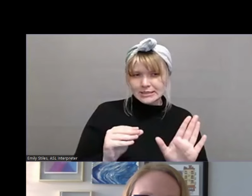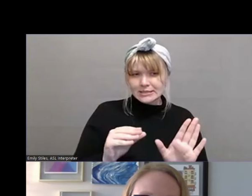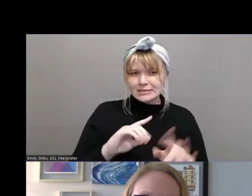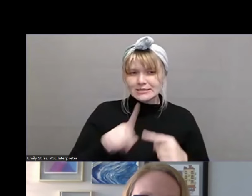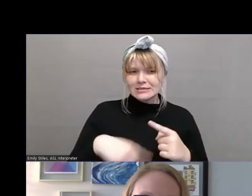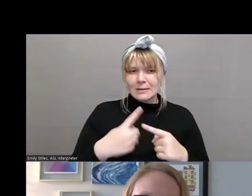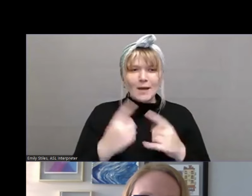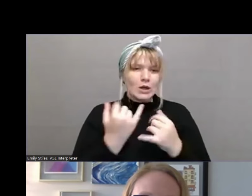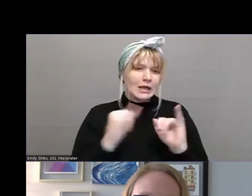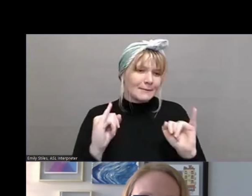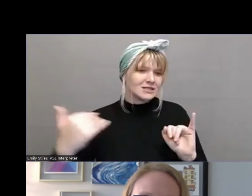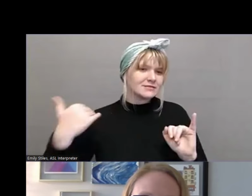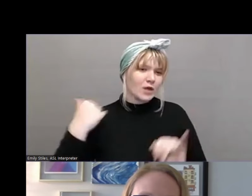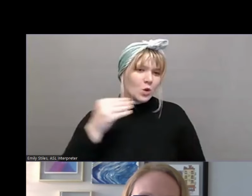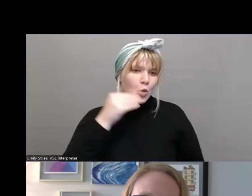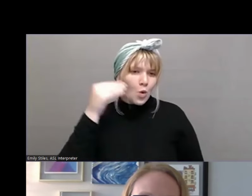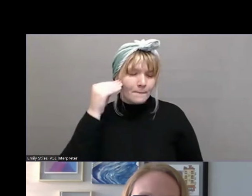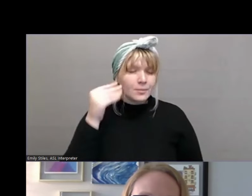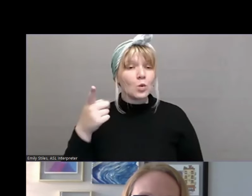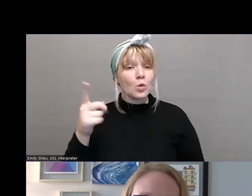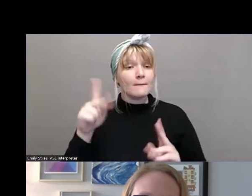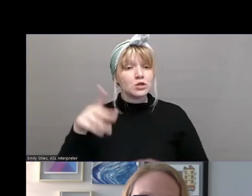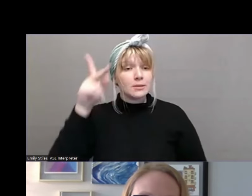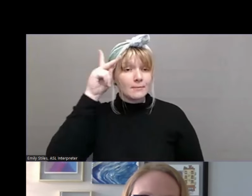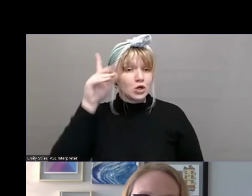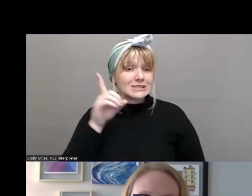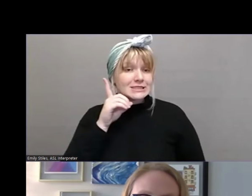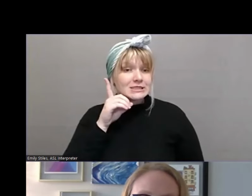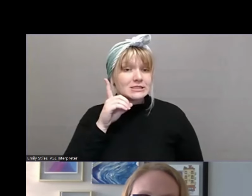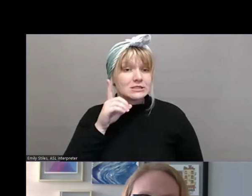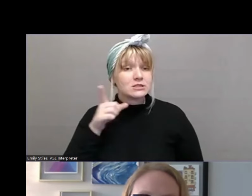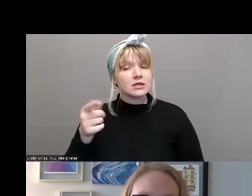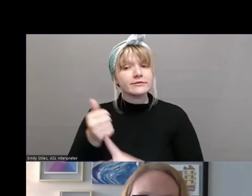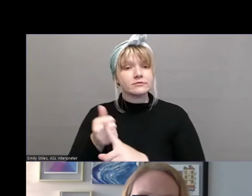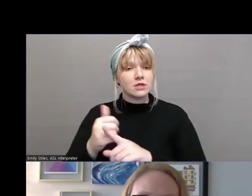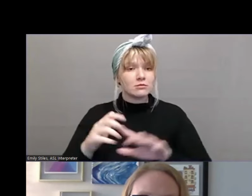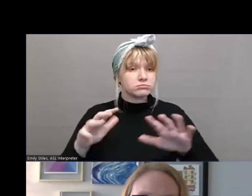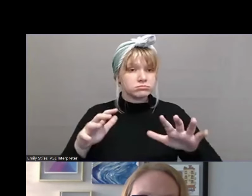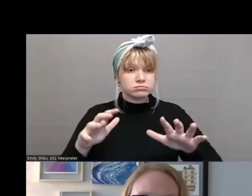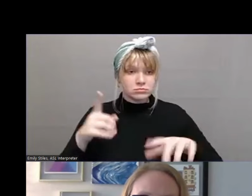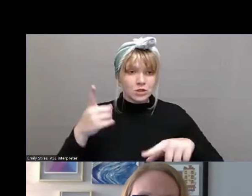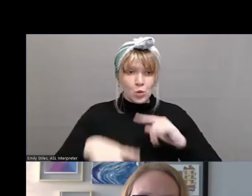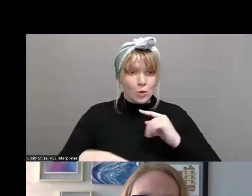We had a gentleman with Parkinson's come in who had difficulty feeding himself because of tremors.